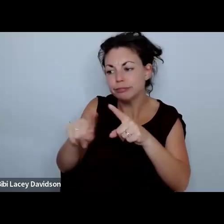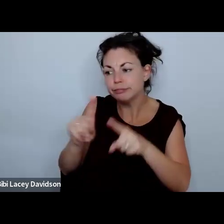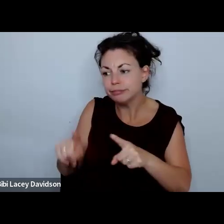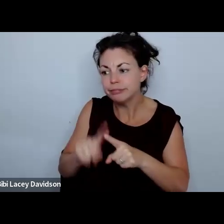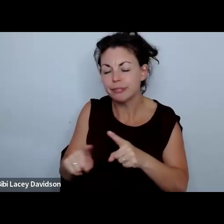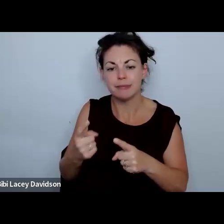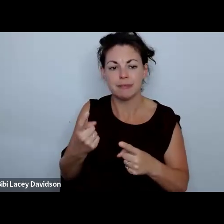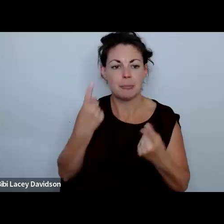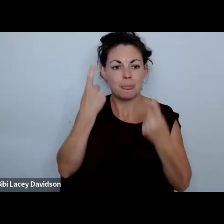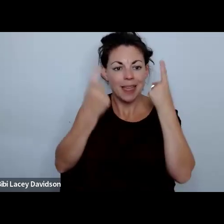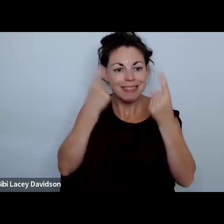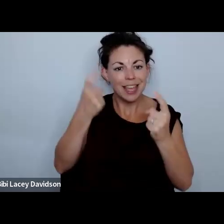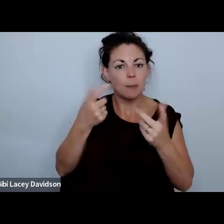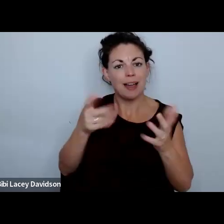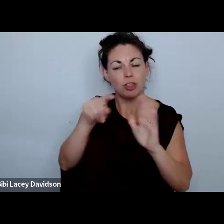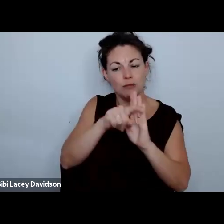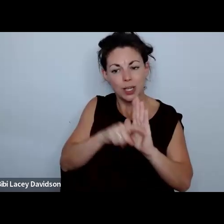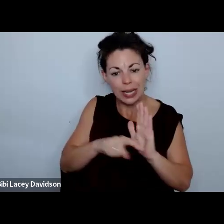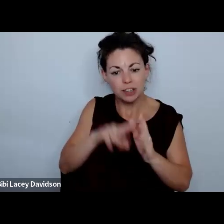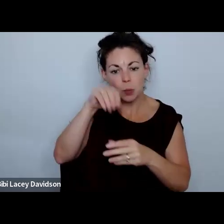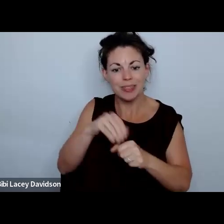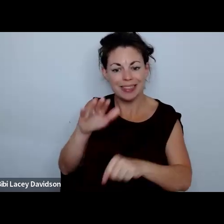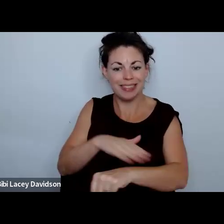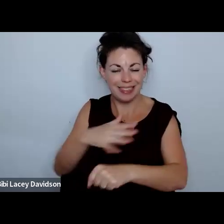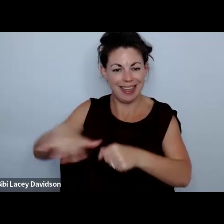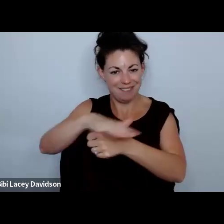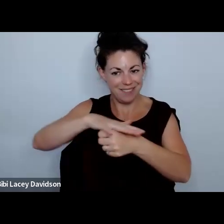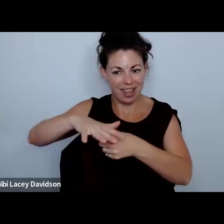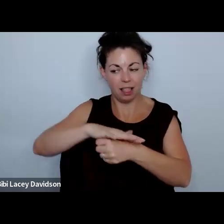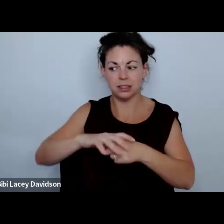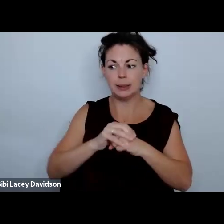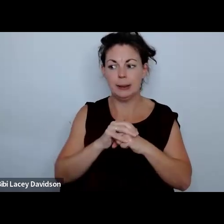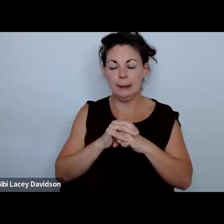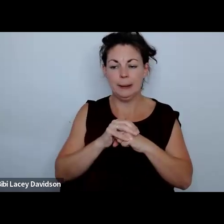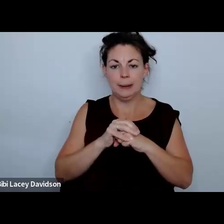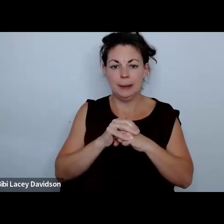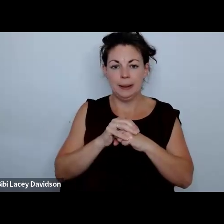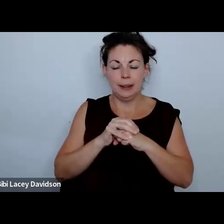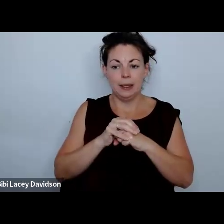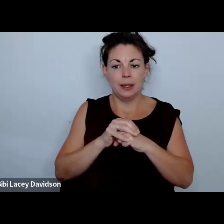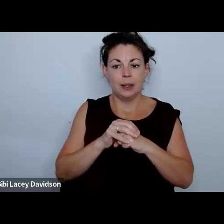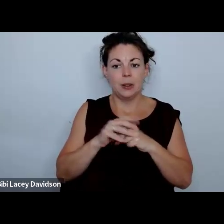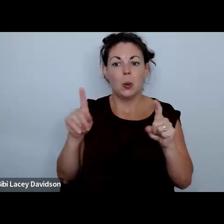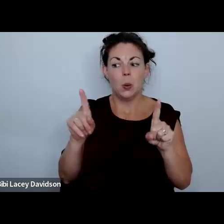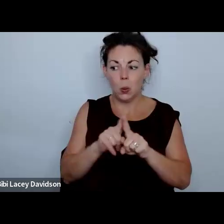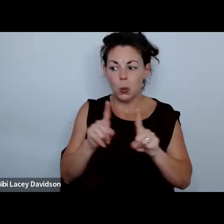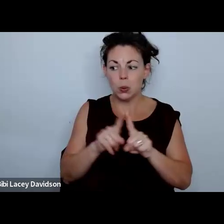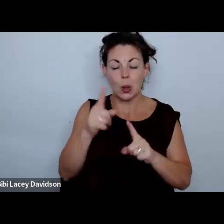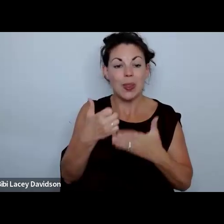one shouldn't be shy about just talking to people and saying, "This is something I'm aspiring